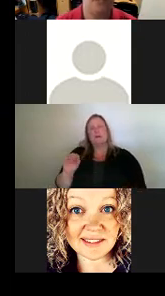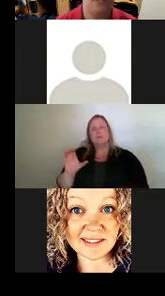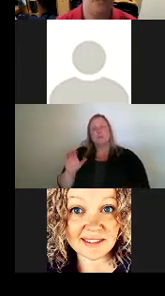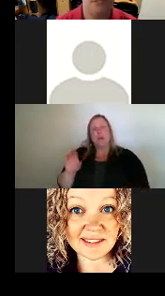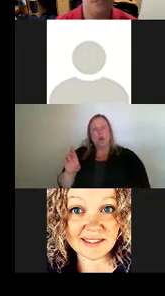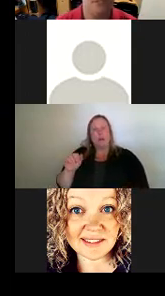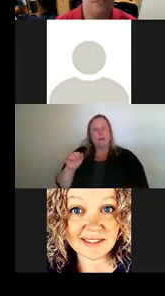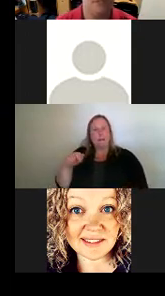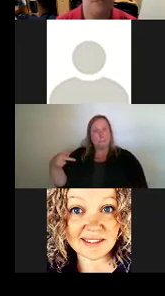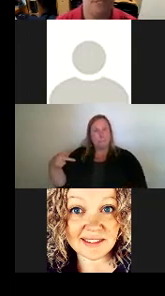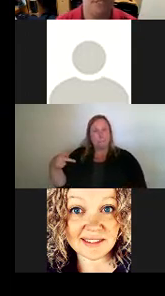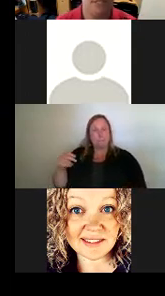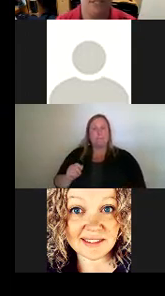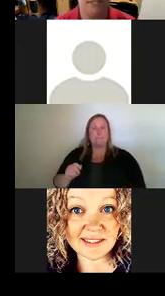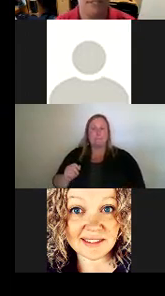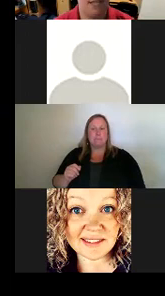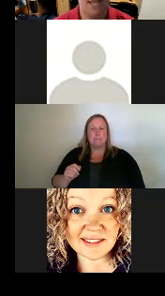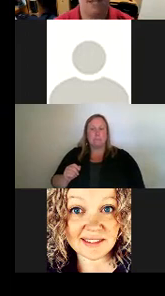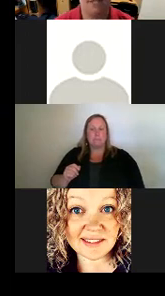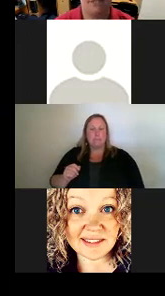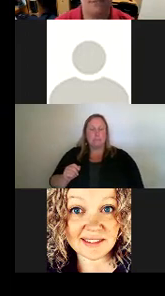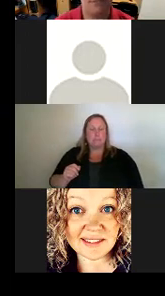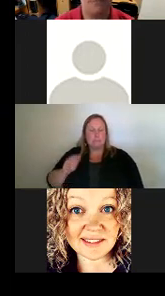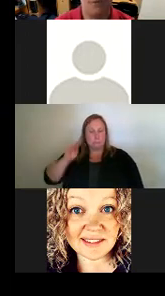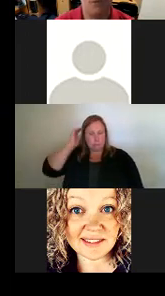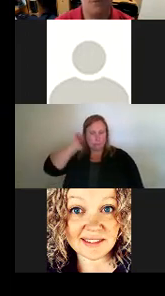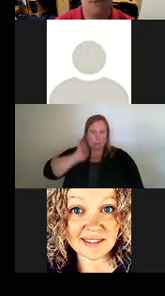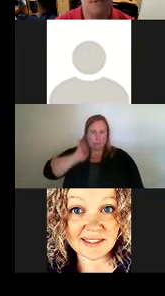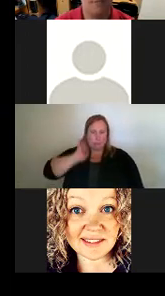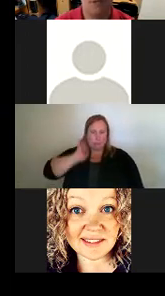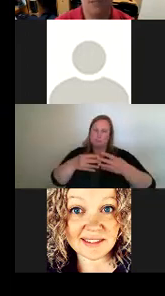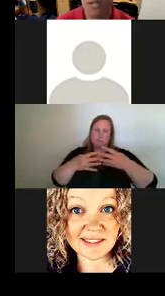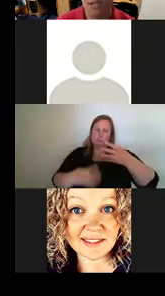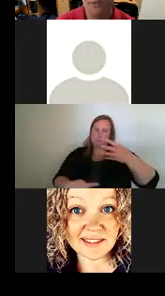THIS REALLY IS ENDLESS. THERE IS MORE AND MORE POPPING UP ALL THE TIME.